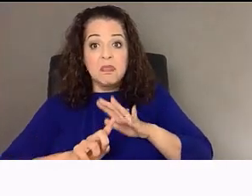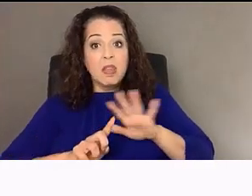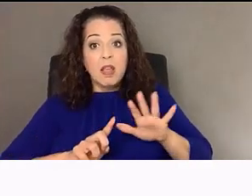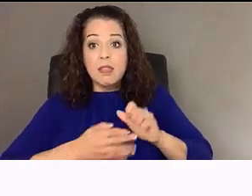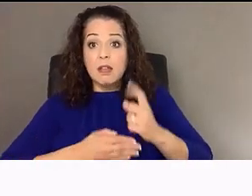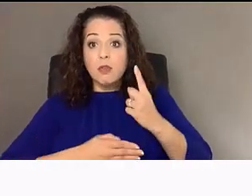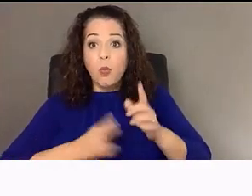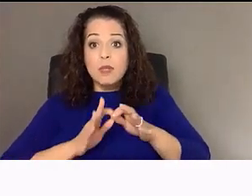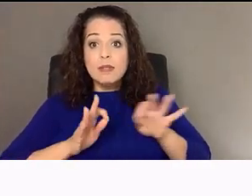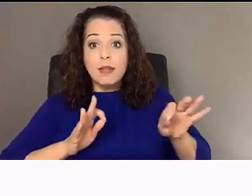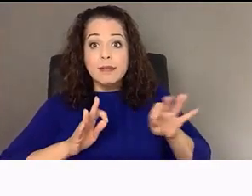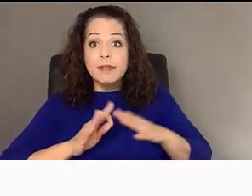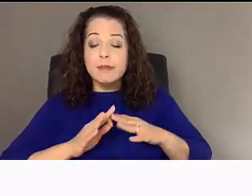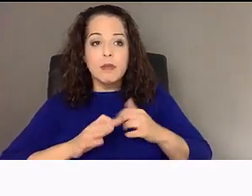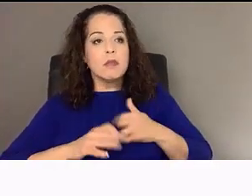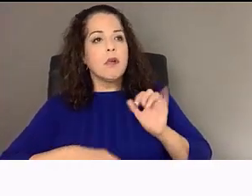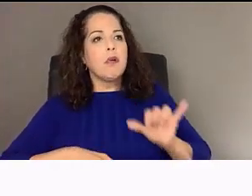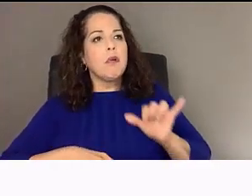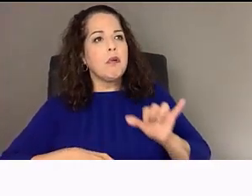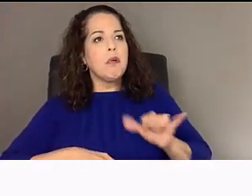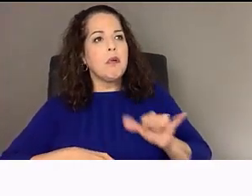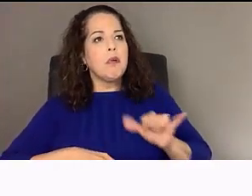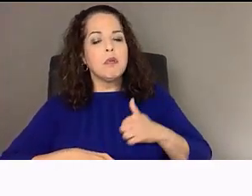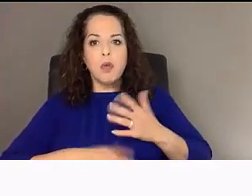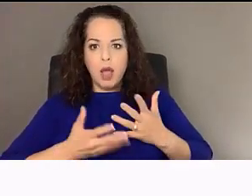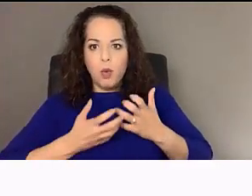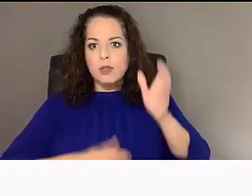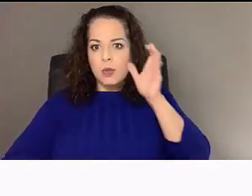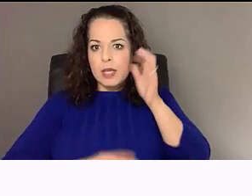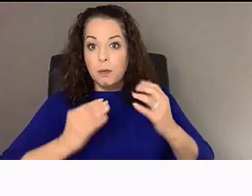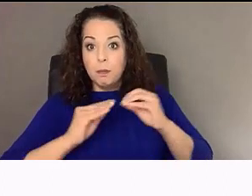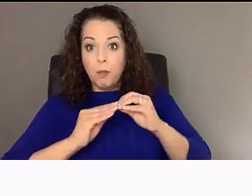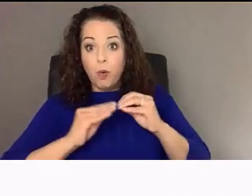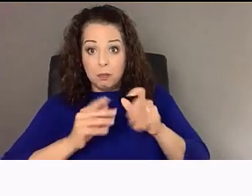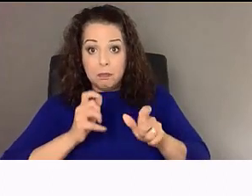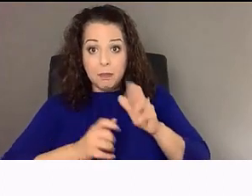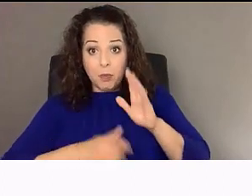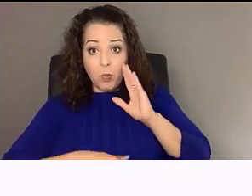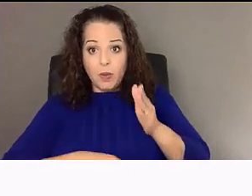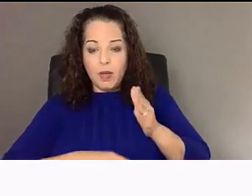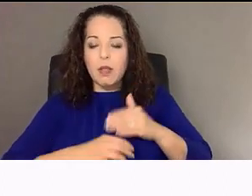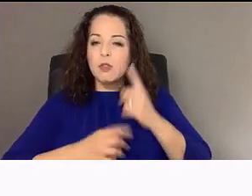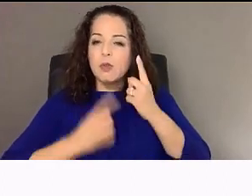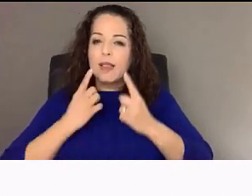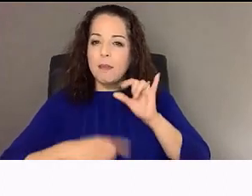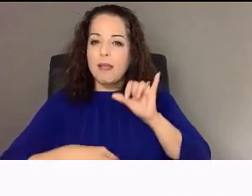And people might be like, Oh, so I want to hear more. So think of this as the very first part